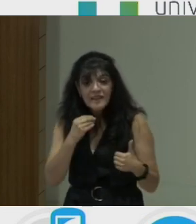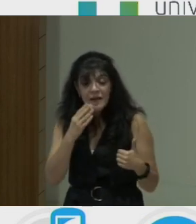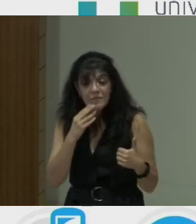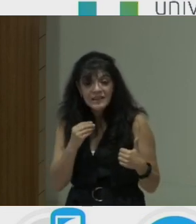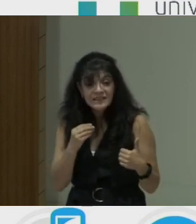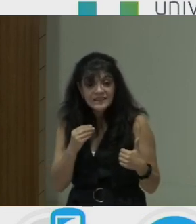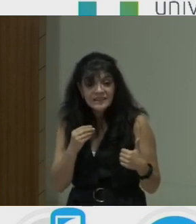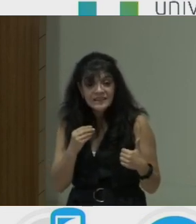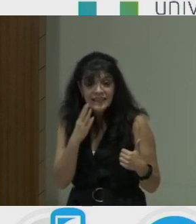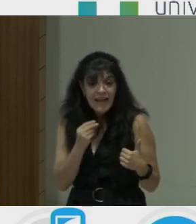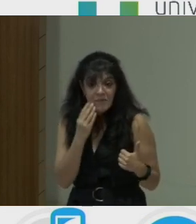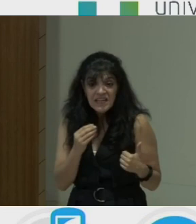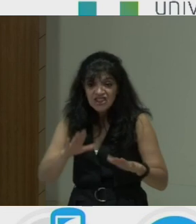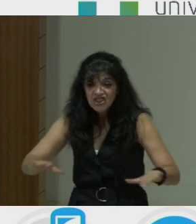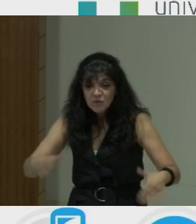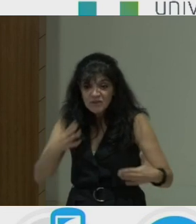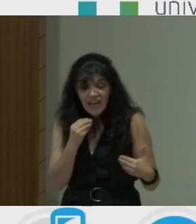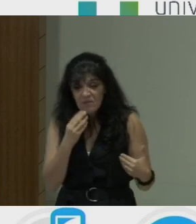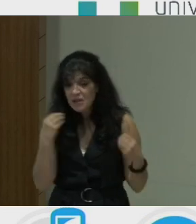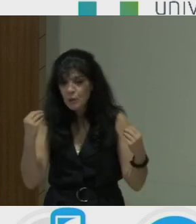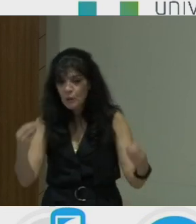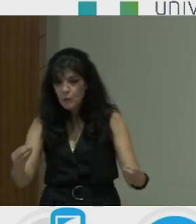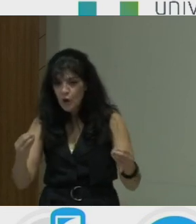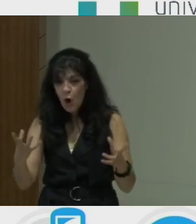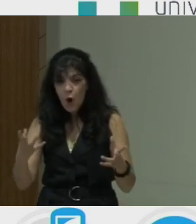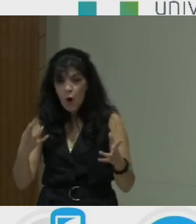any knowledge about increased numbers of abuse in this group.